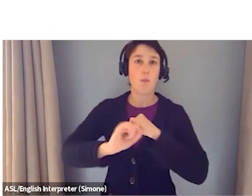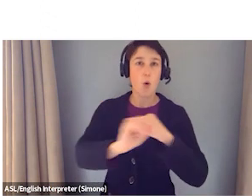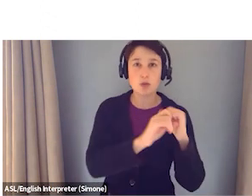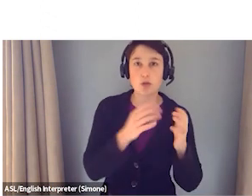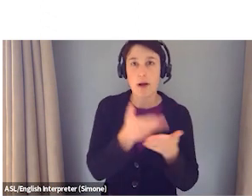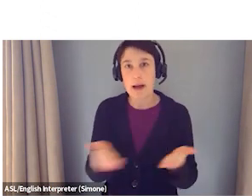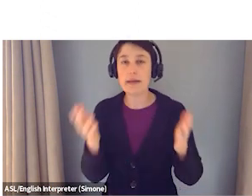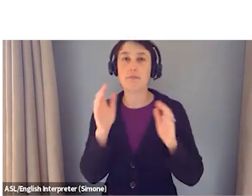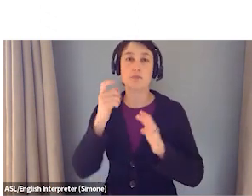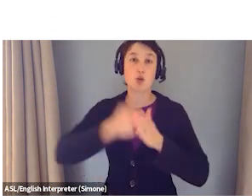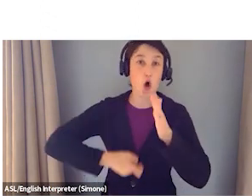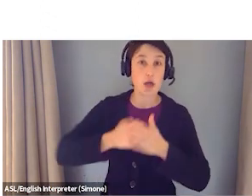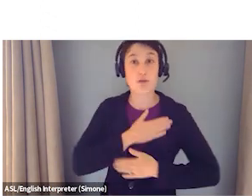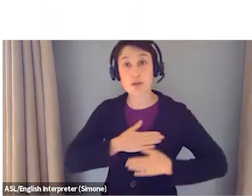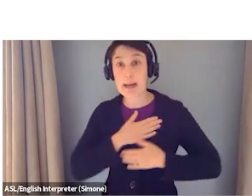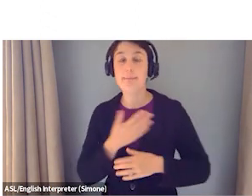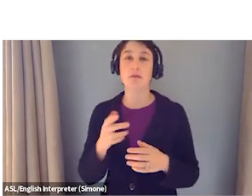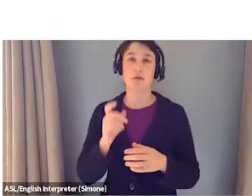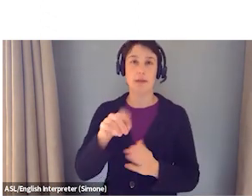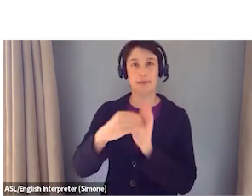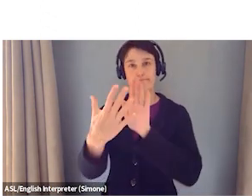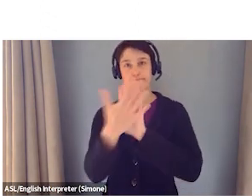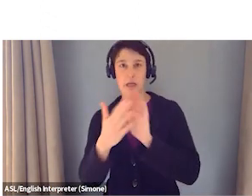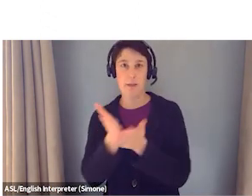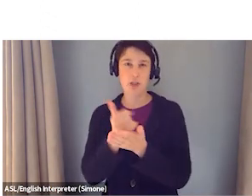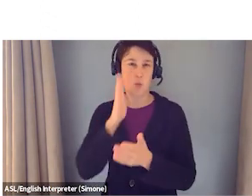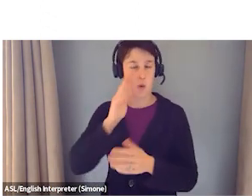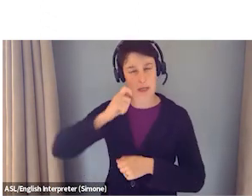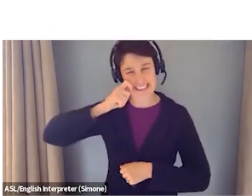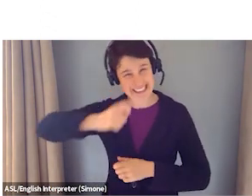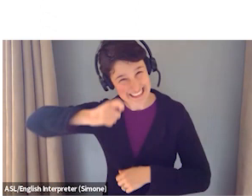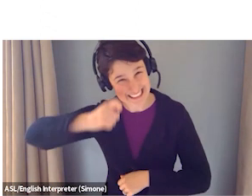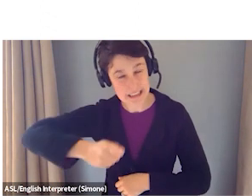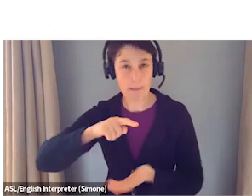They will be scrutinized very, very closely by an auditor, by the IG, and by us.